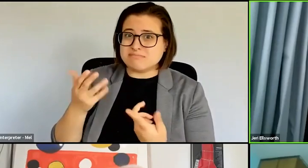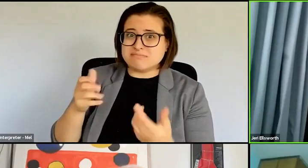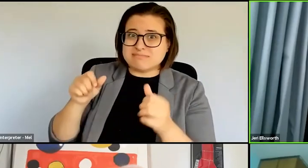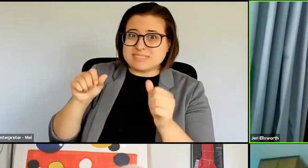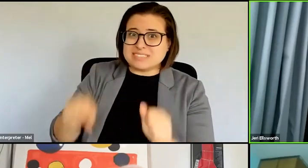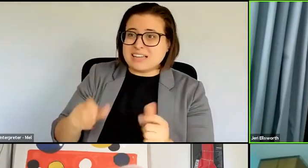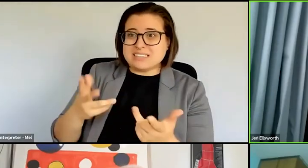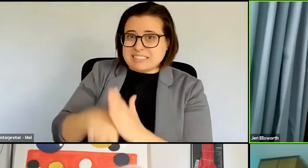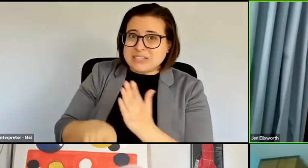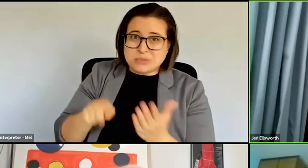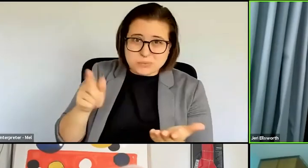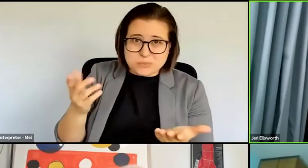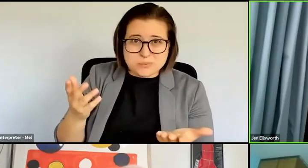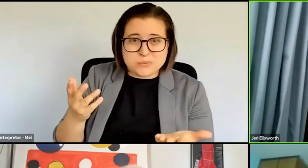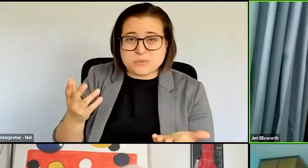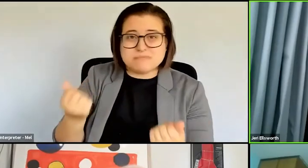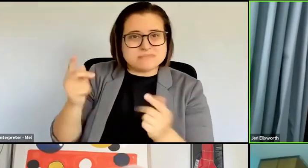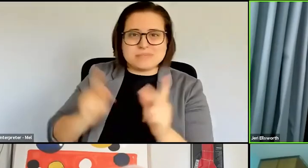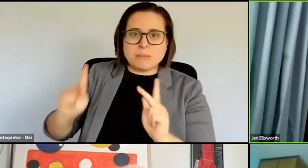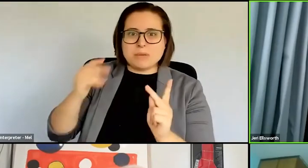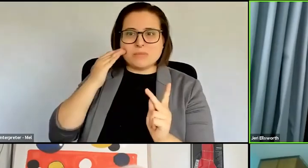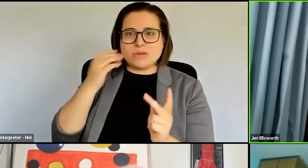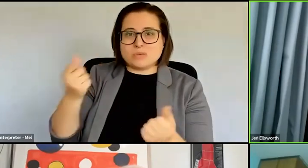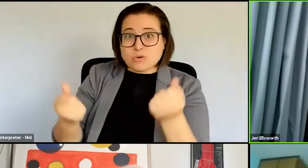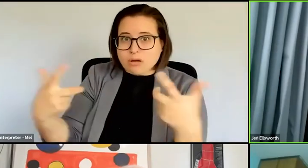think about the number of people that have killed themselves in cars with it you know, there's got